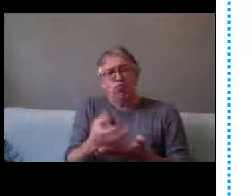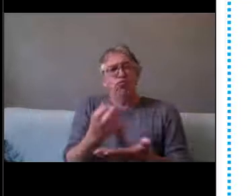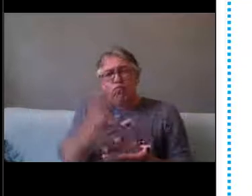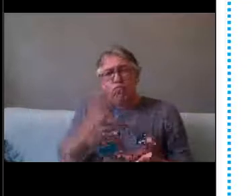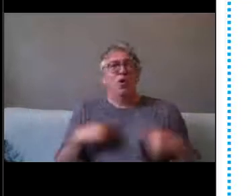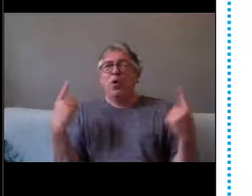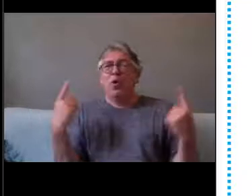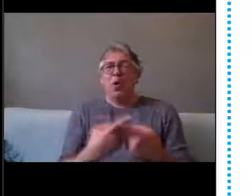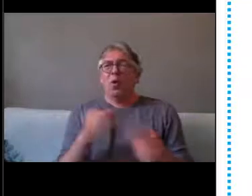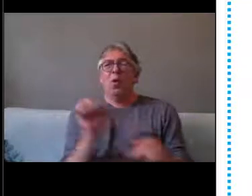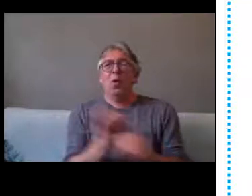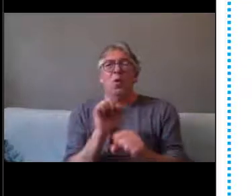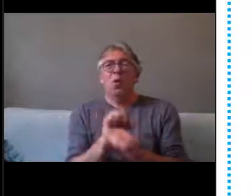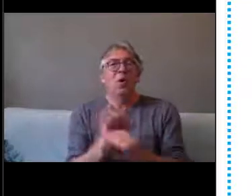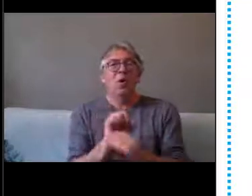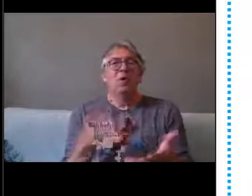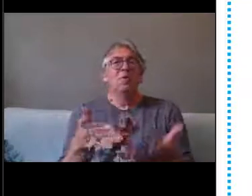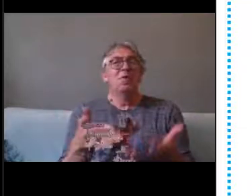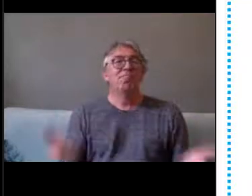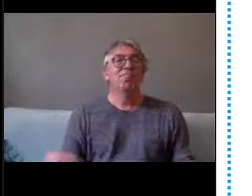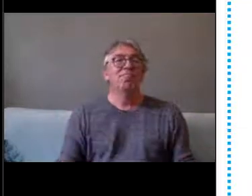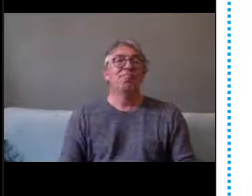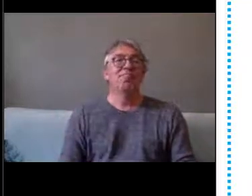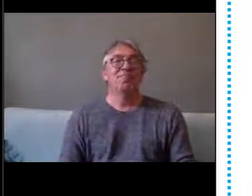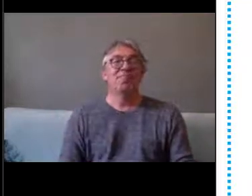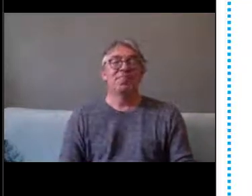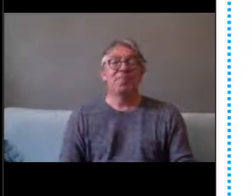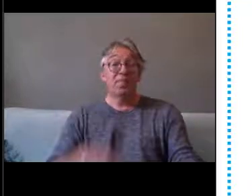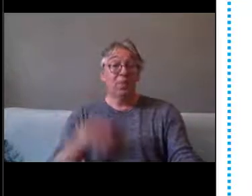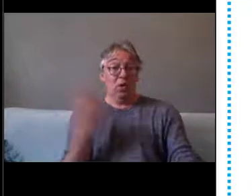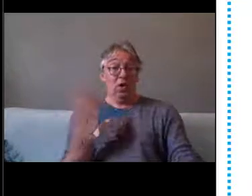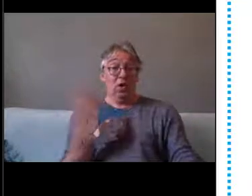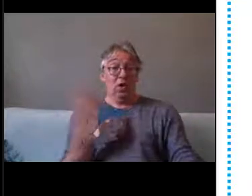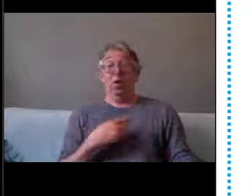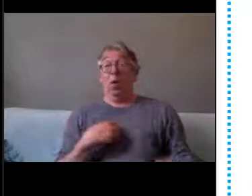So, Bezev was founded in 1995.